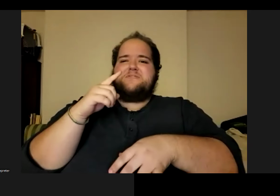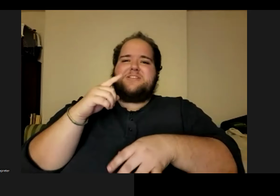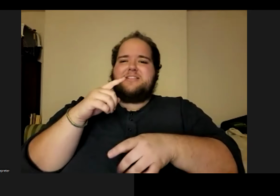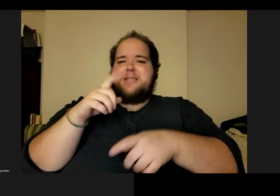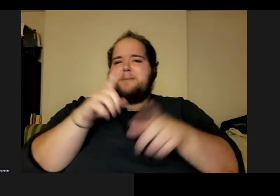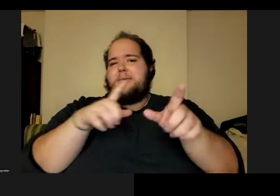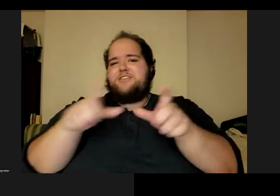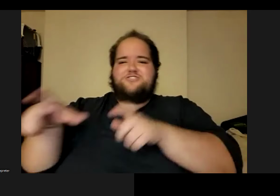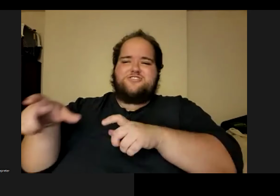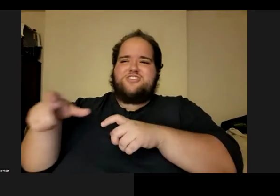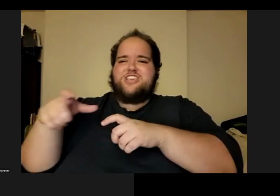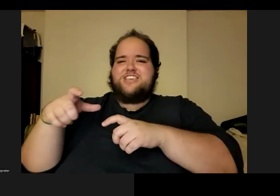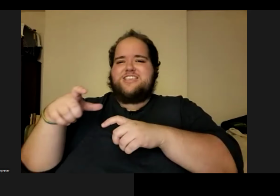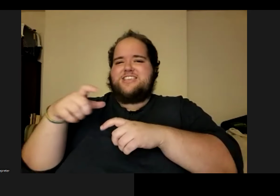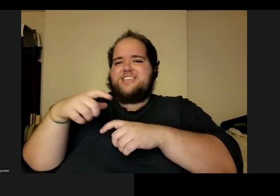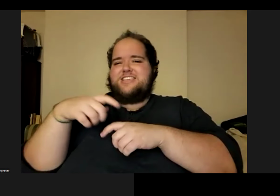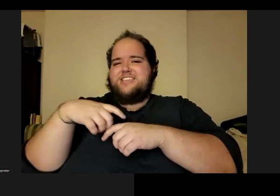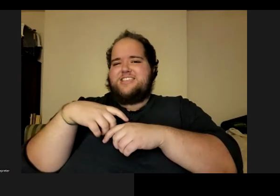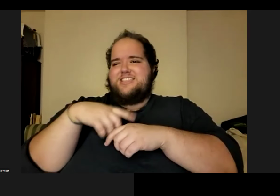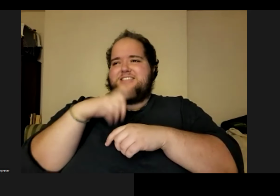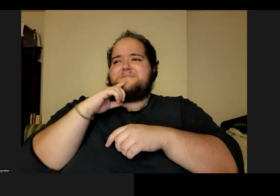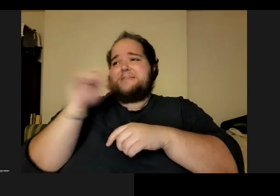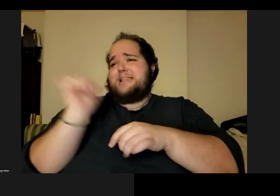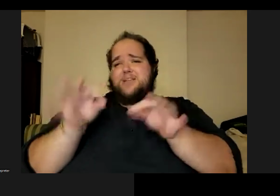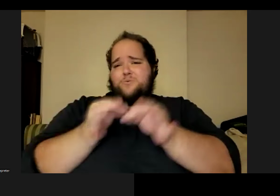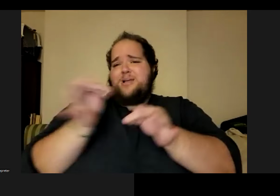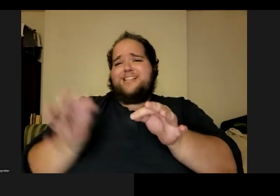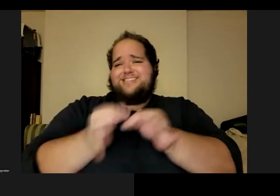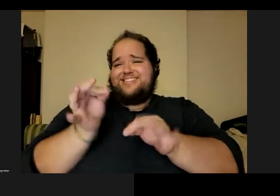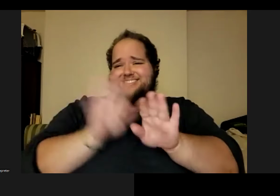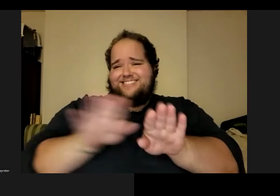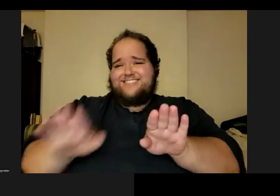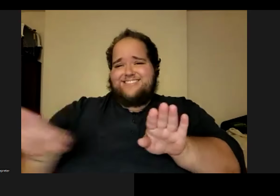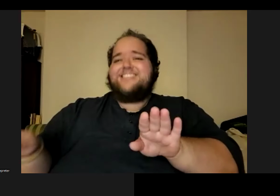It can be like a patchwork quilt. I understand. Does that kind of